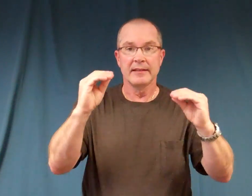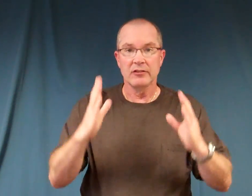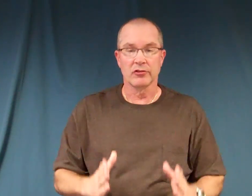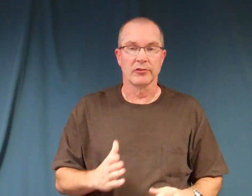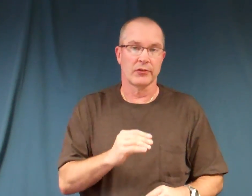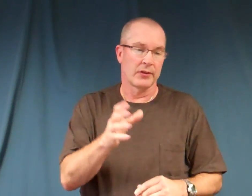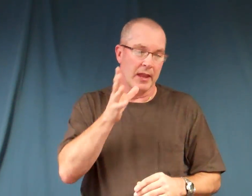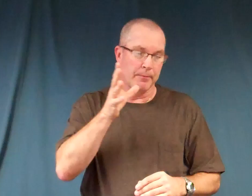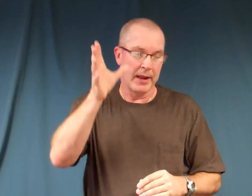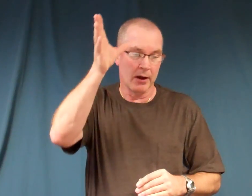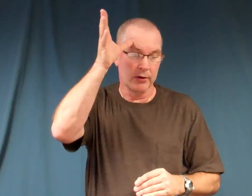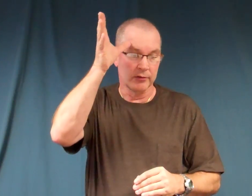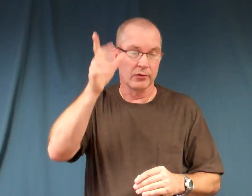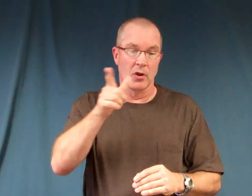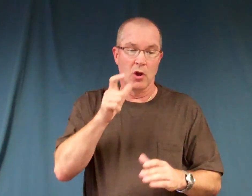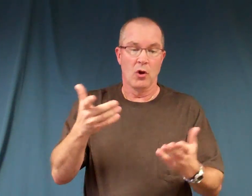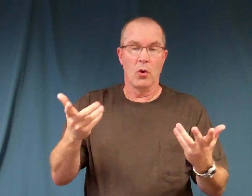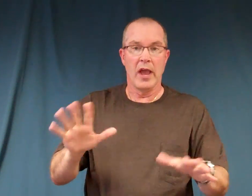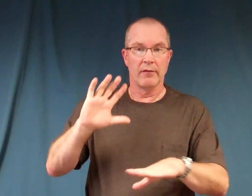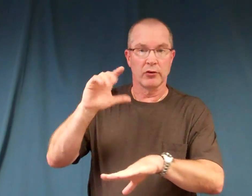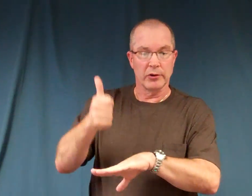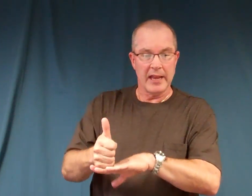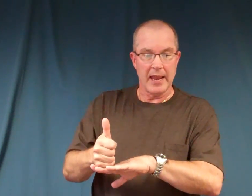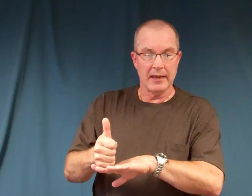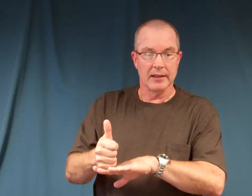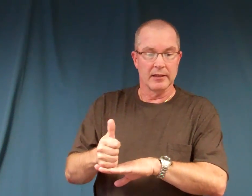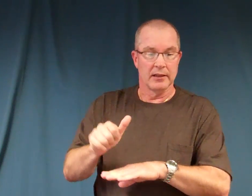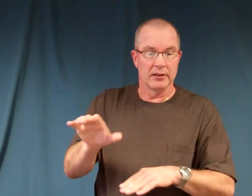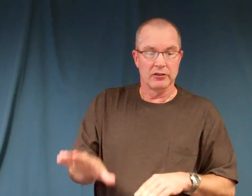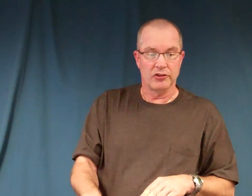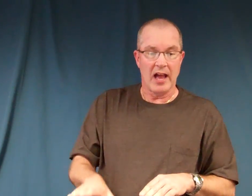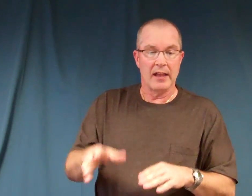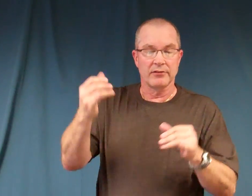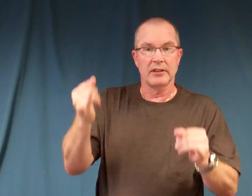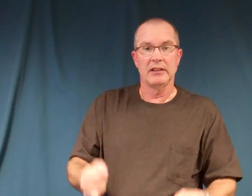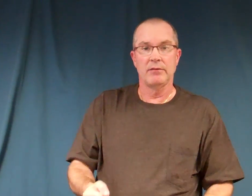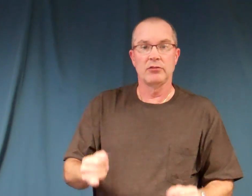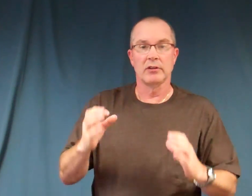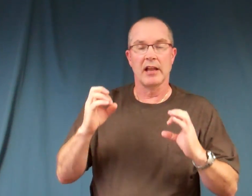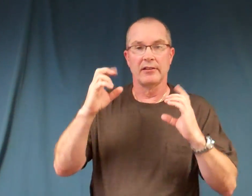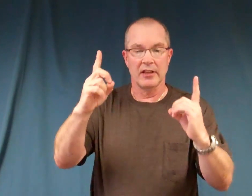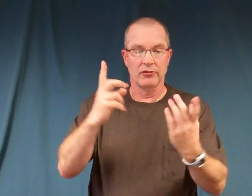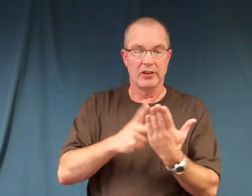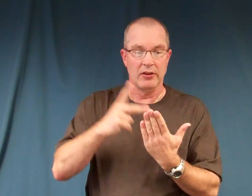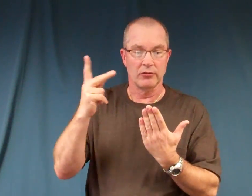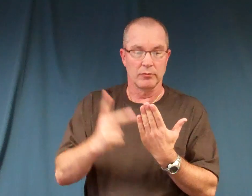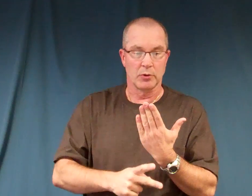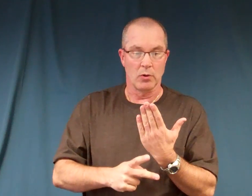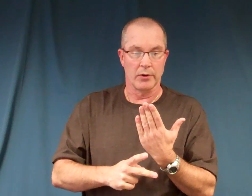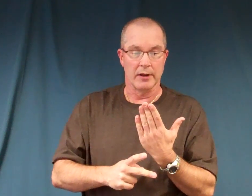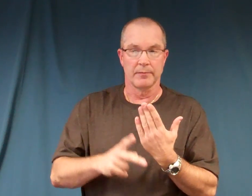teachers and parents who have created the child’s Individualized Educational Program